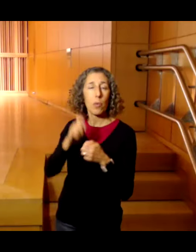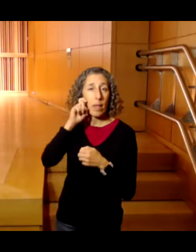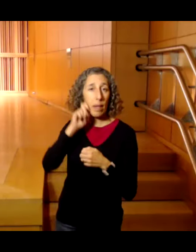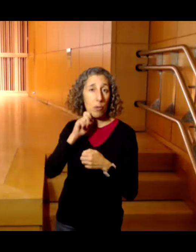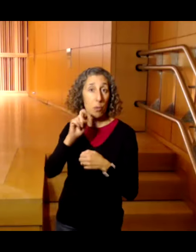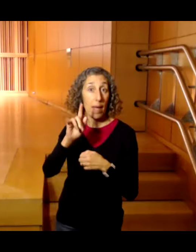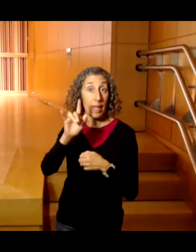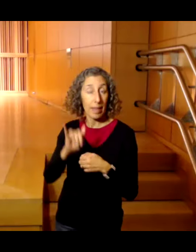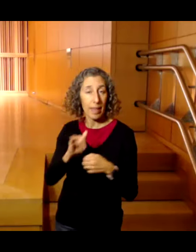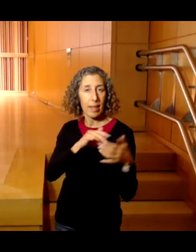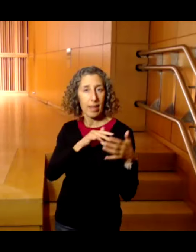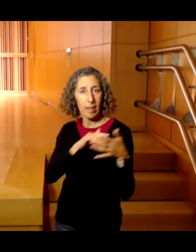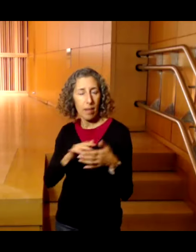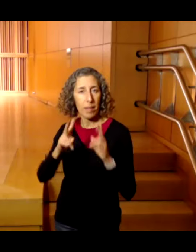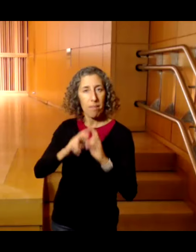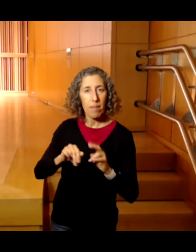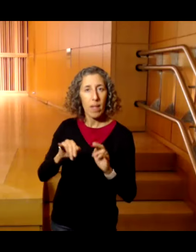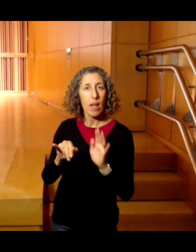I want to suggest, however, that this pairing represents something more.